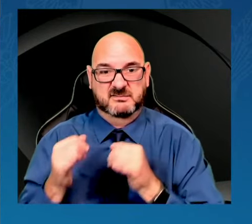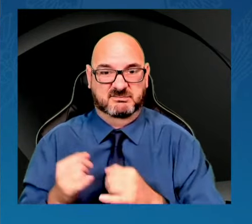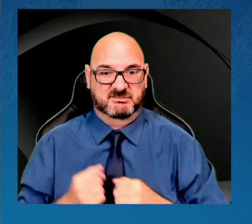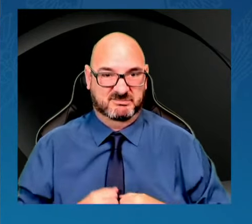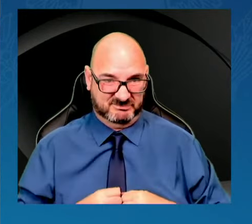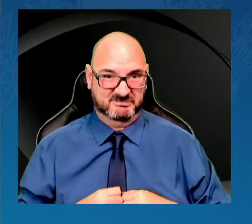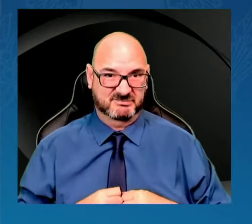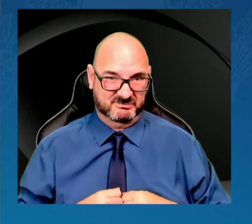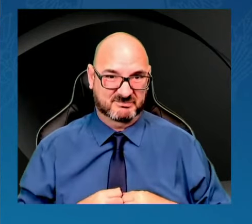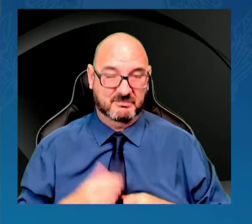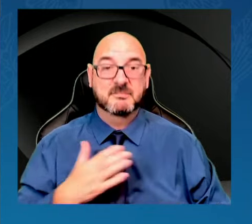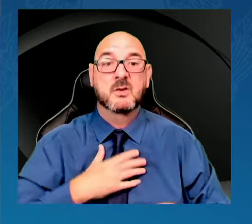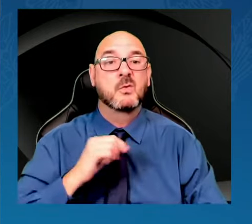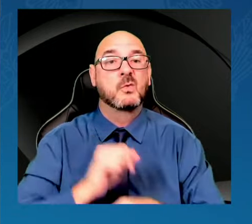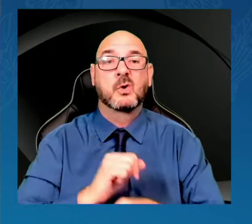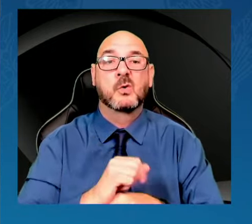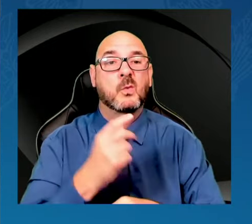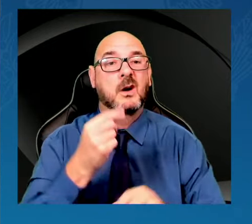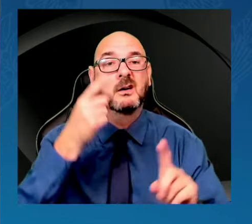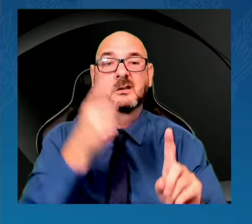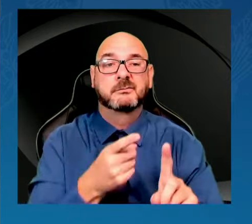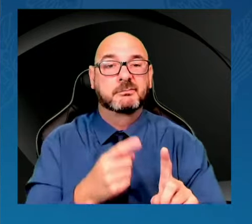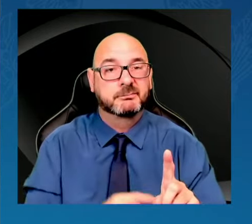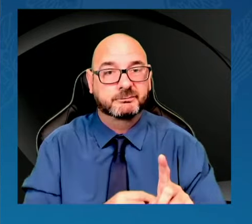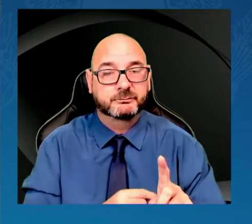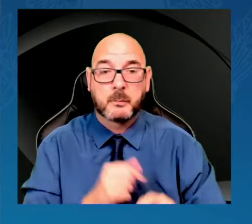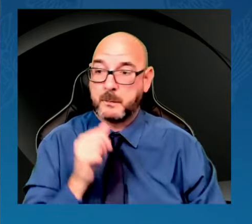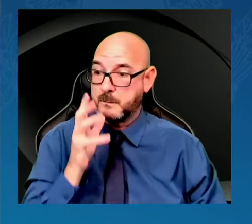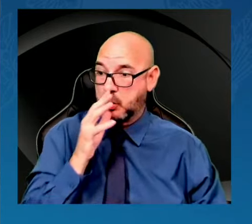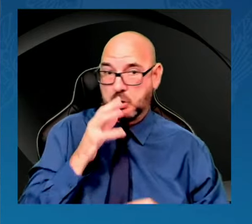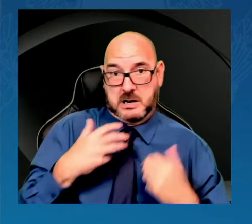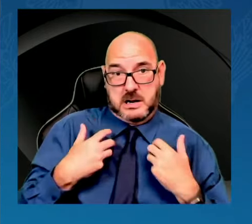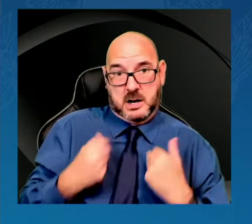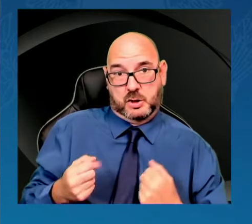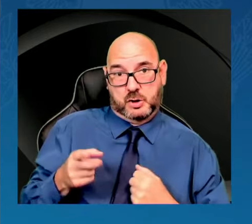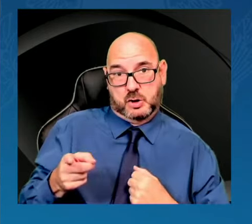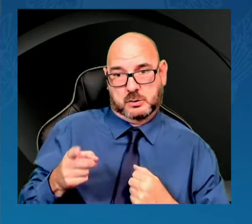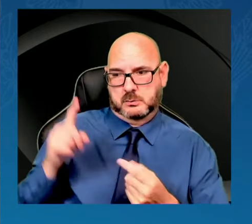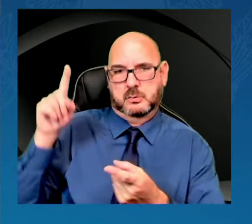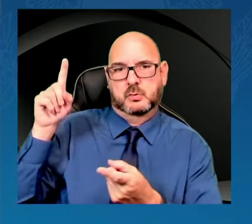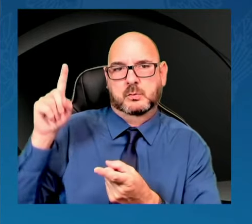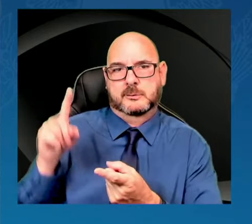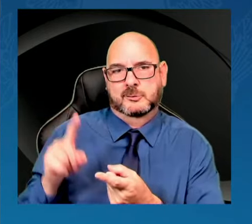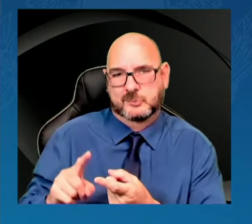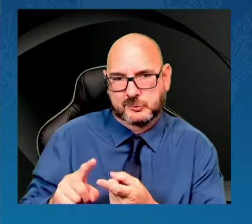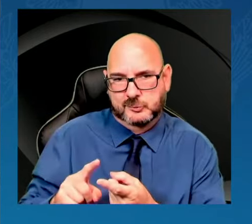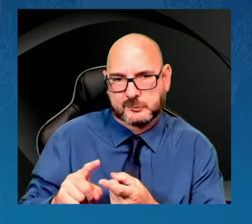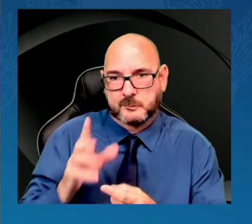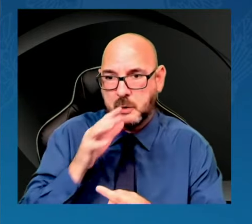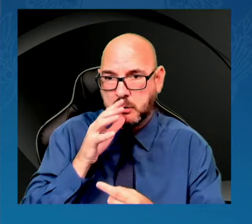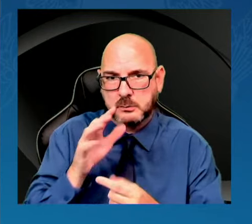in particular, to reduce maternal mortality -- is, one, to elevate the issue and to make sure we talk more about it.